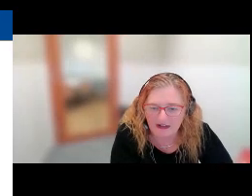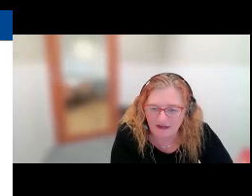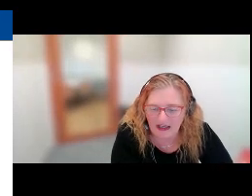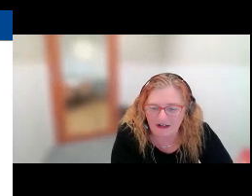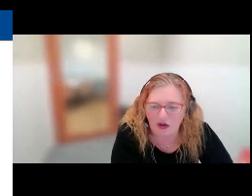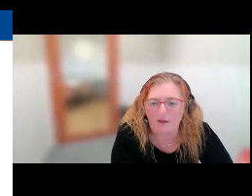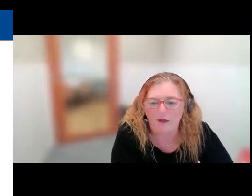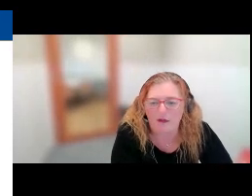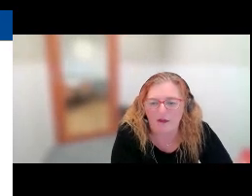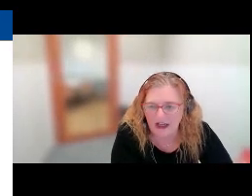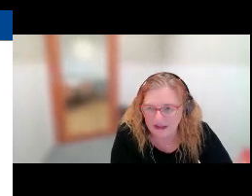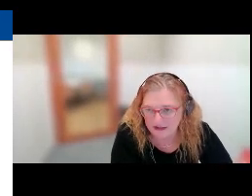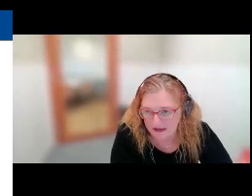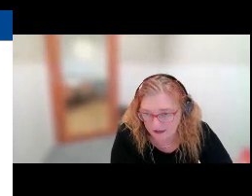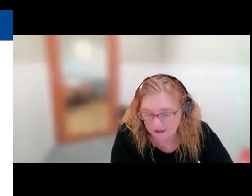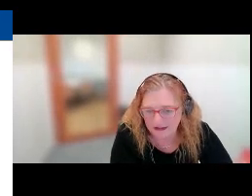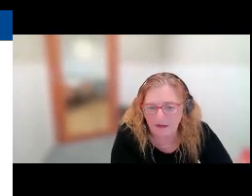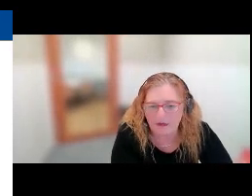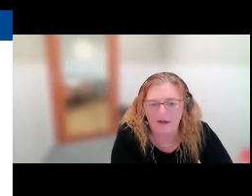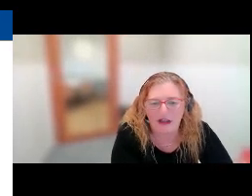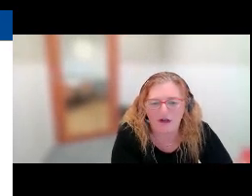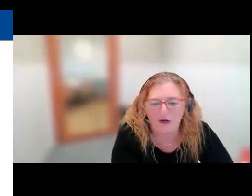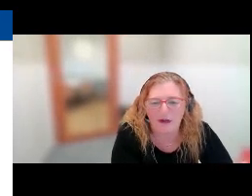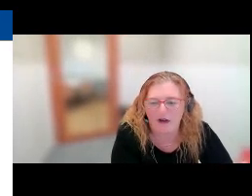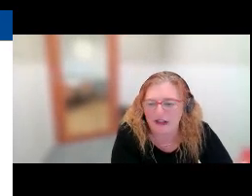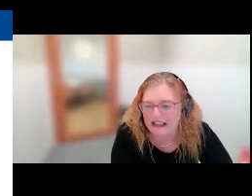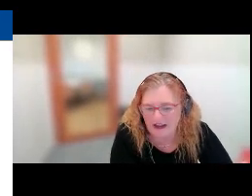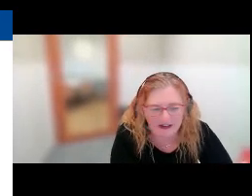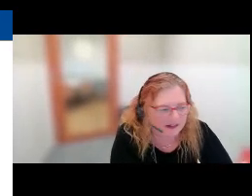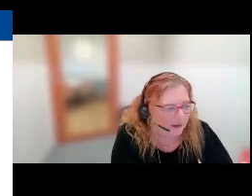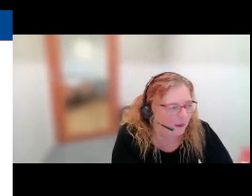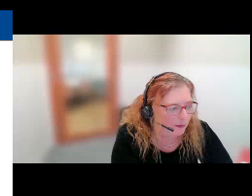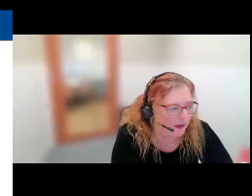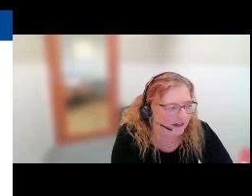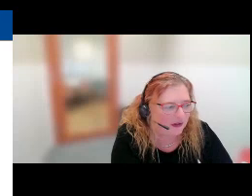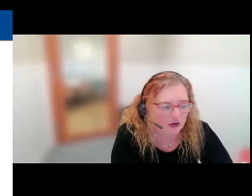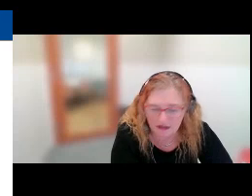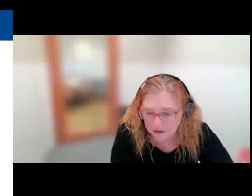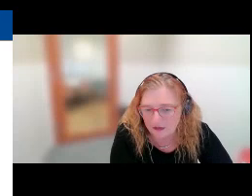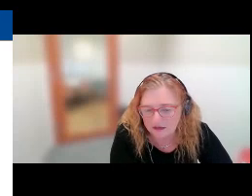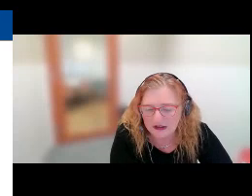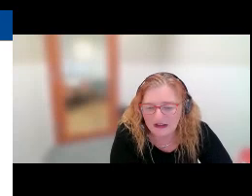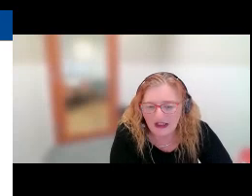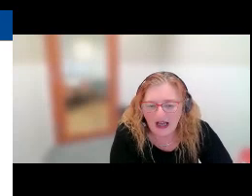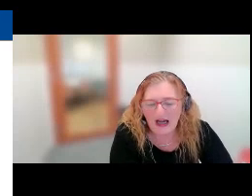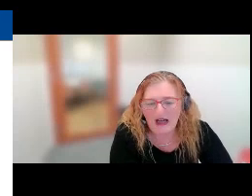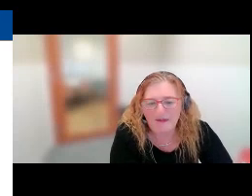you need to provide us. We want to make sure we're only asking for what is critical.